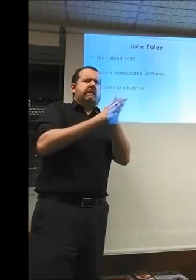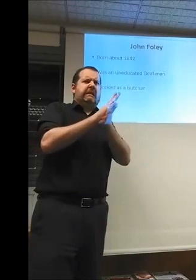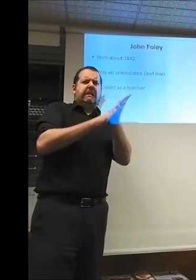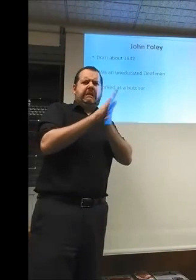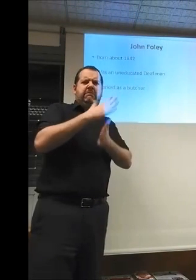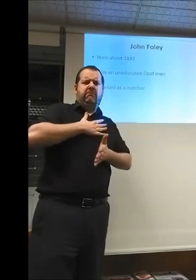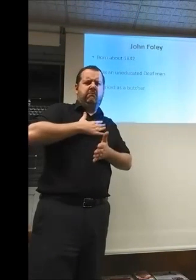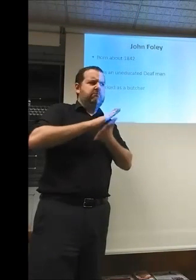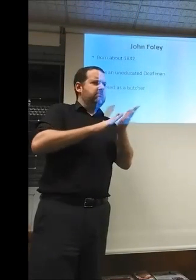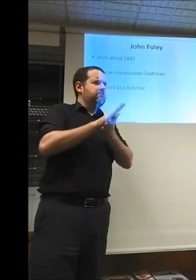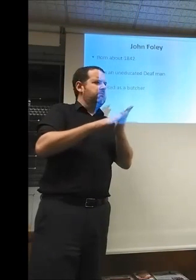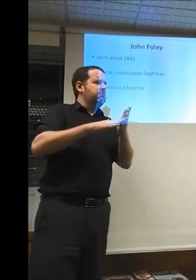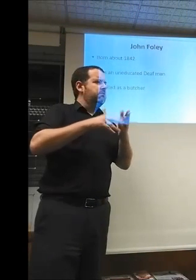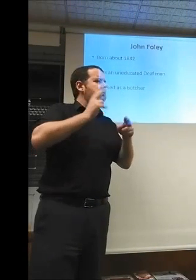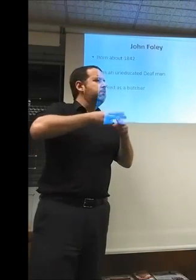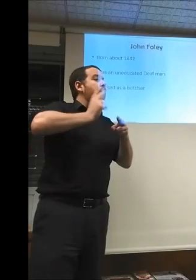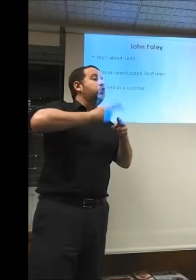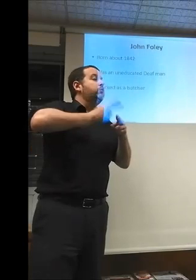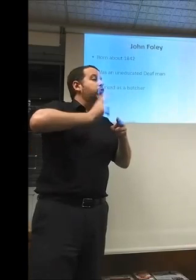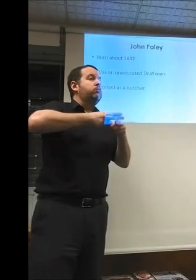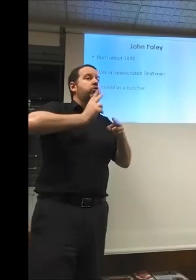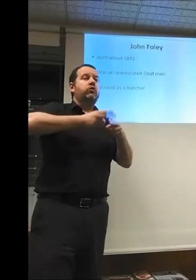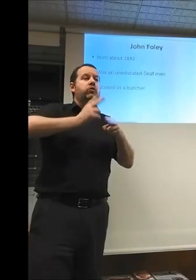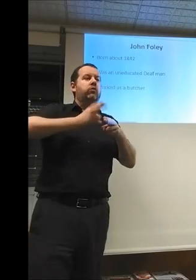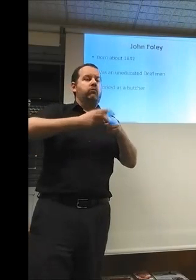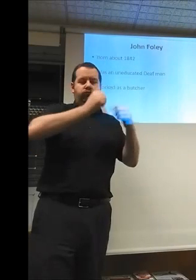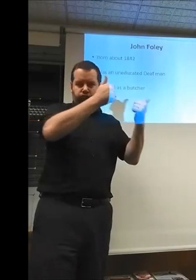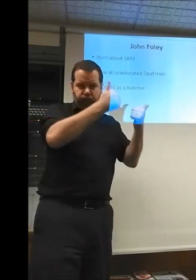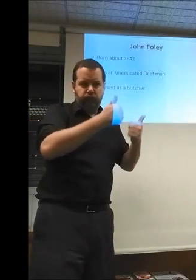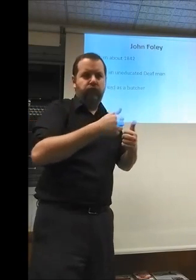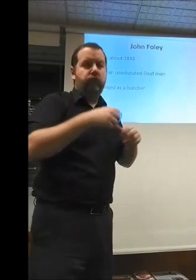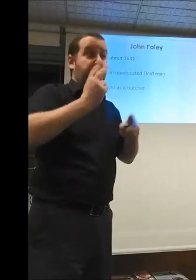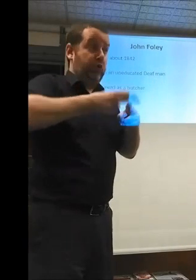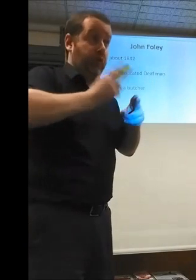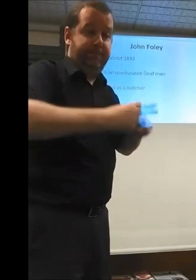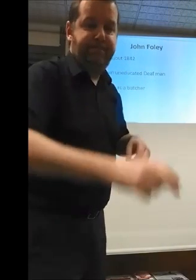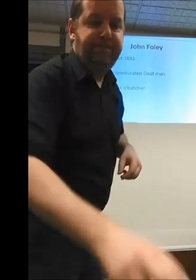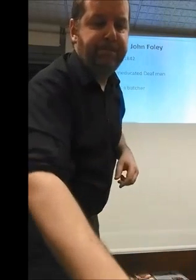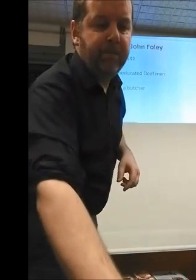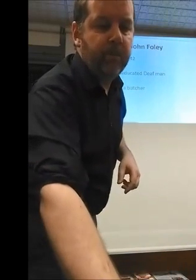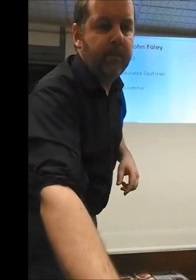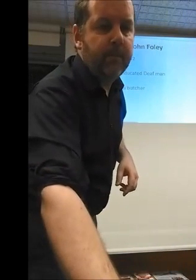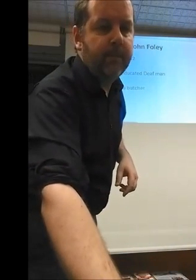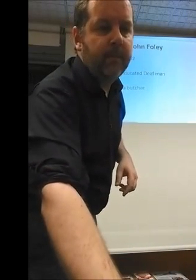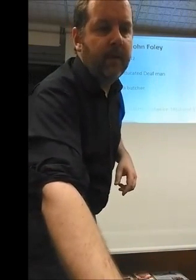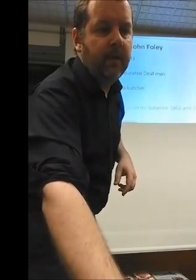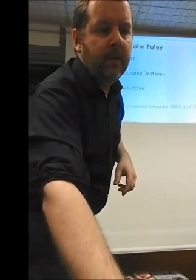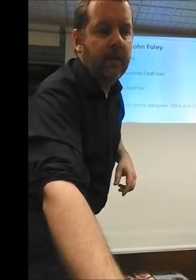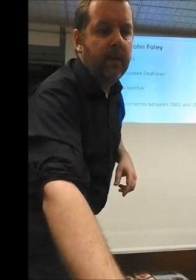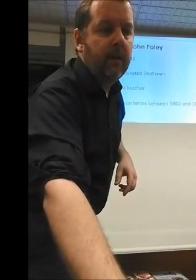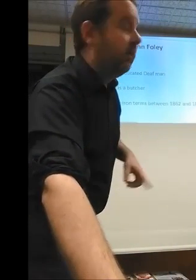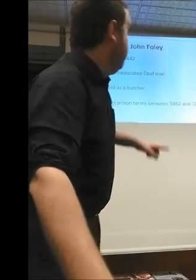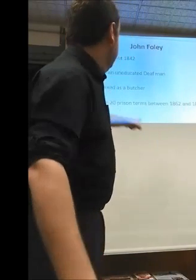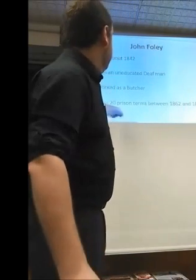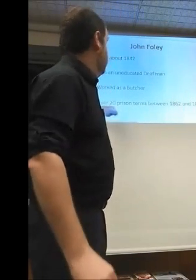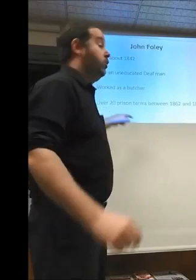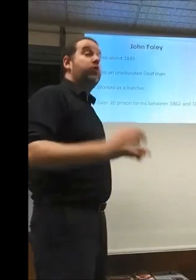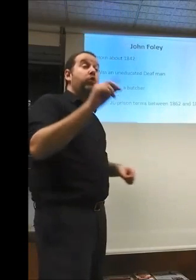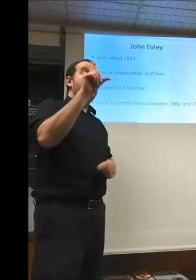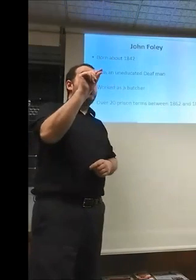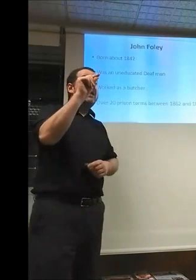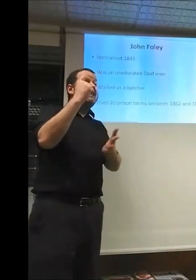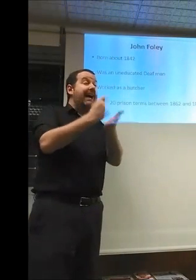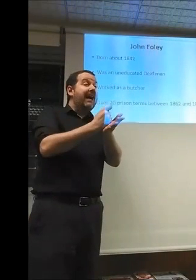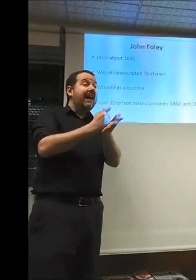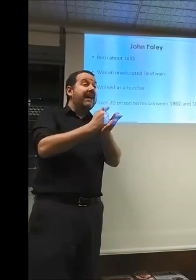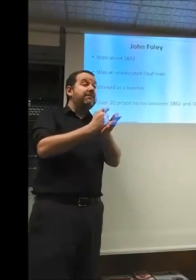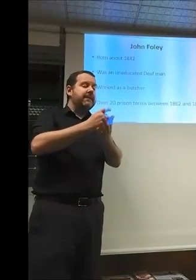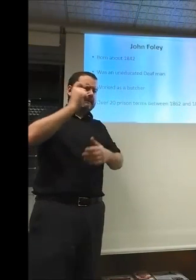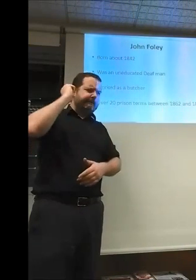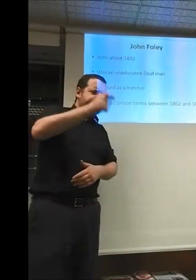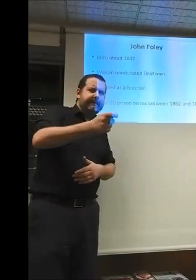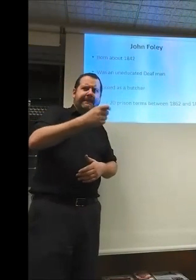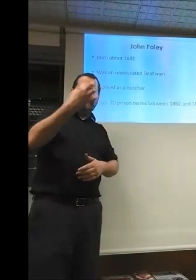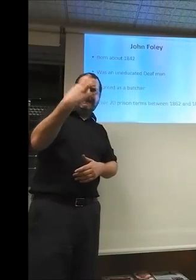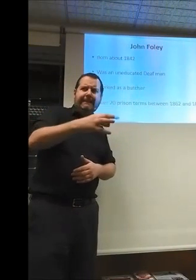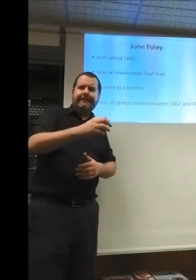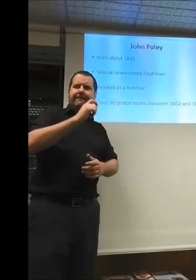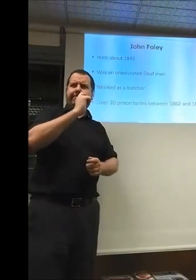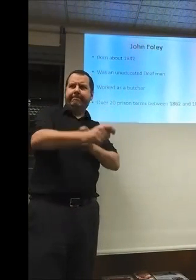And they would also include if they were Deaf, blind, lame, anything like that.